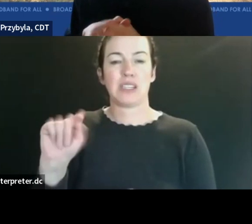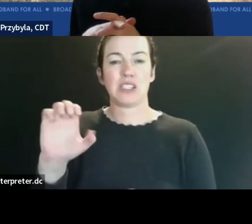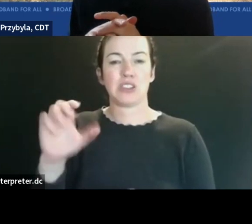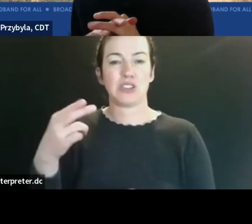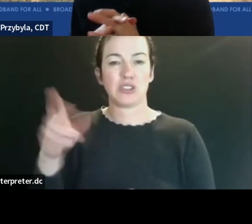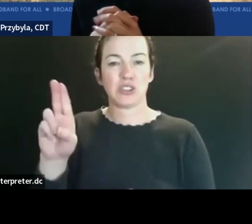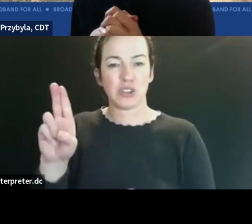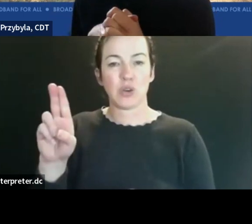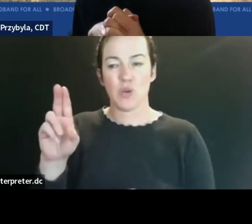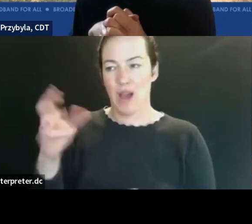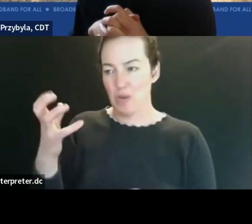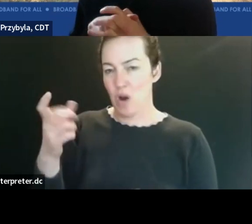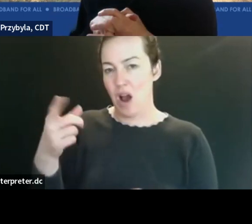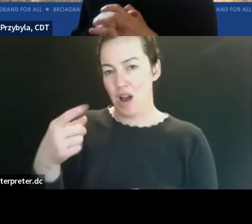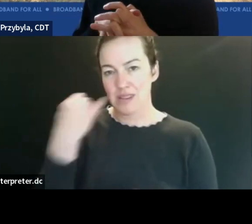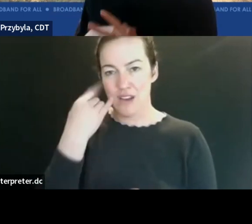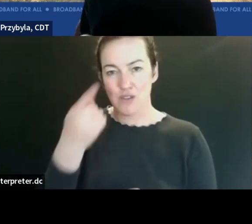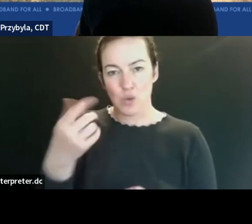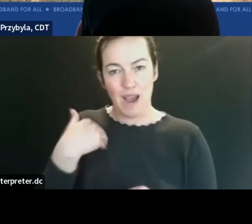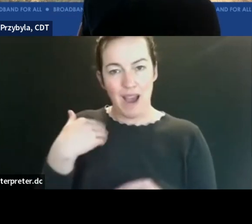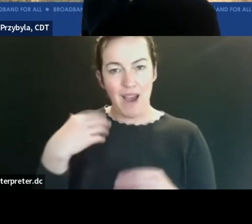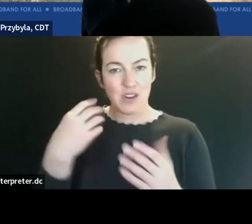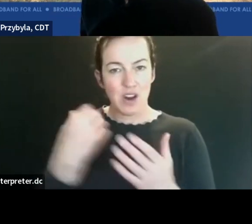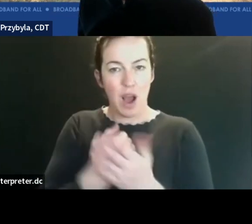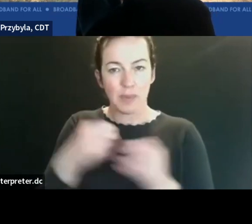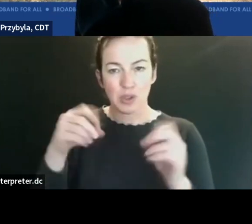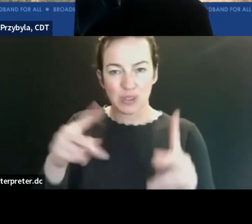I would love Pam if you have an opportunity just to say hello and kind of introduce yourself